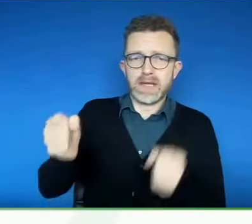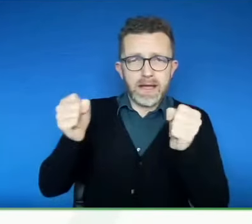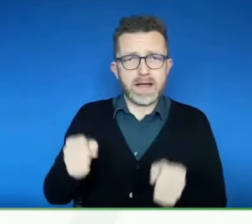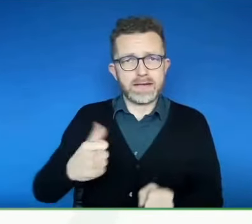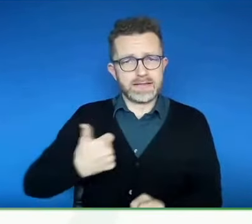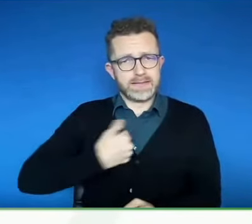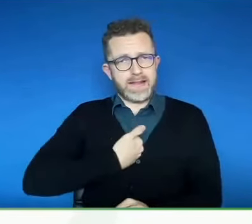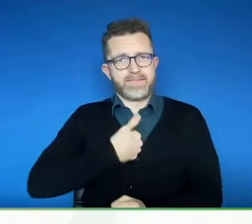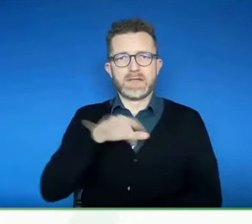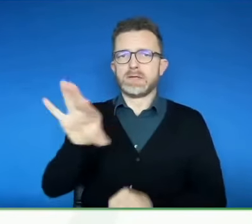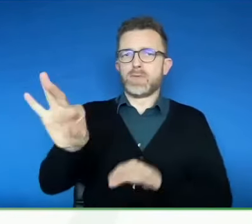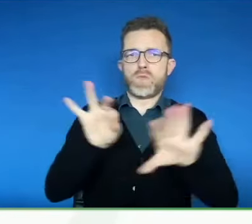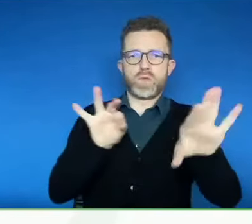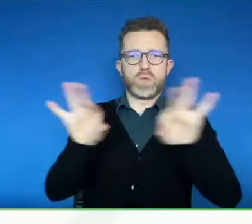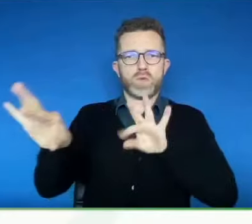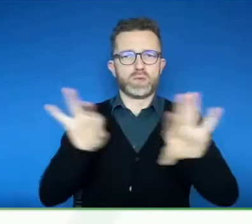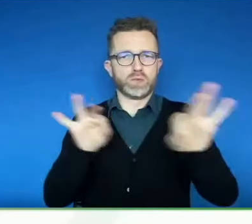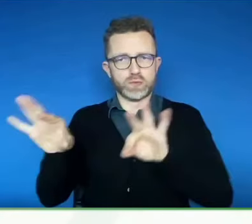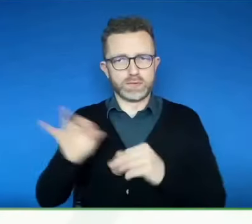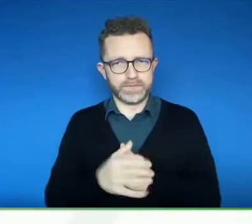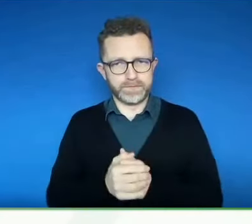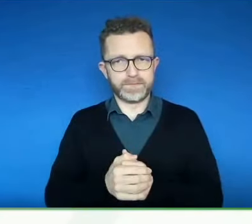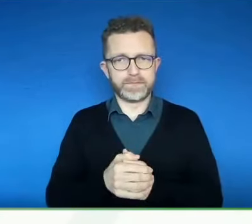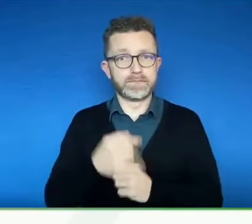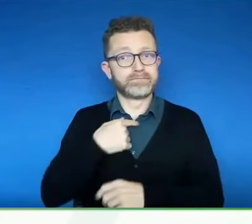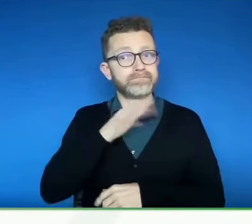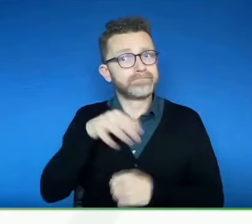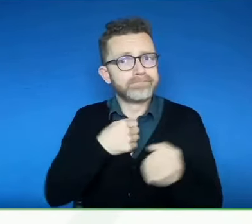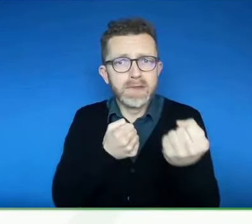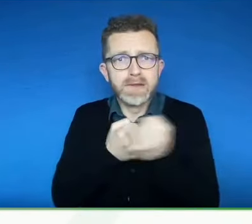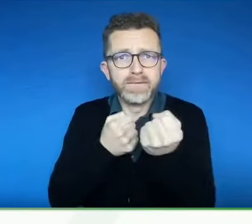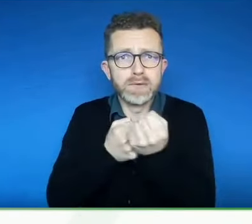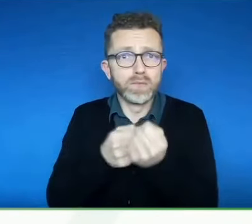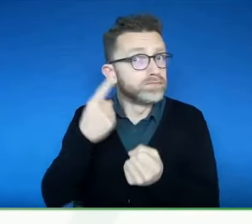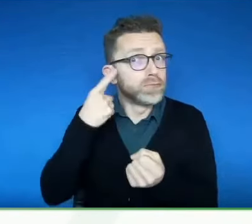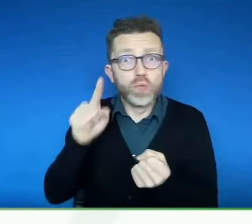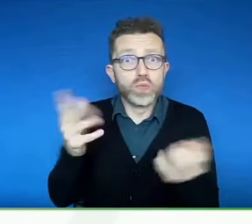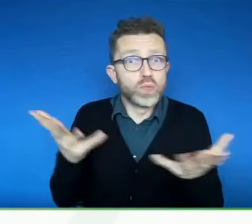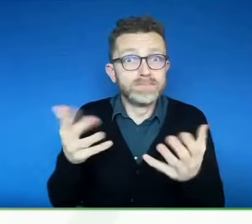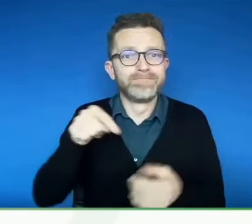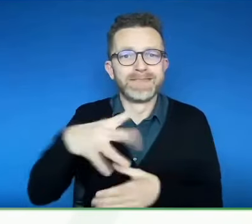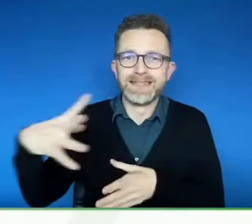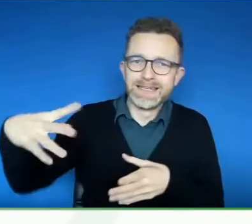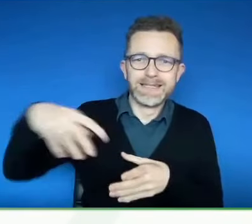There is a problem, 19 and of persons with psychosocial